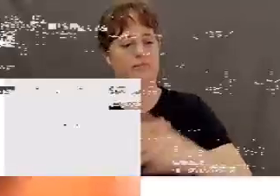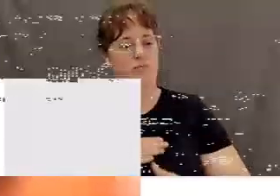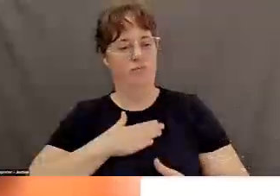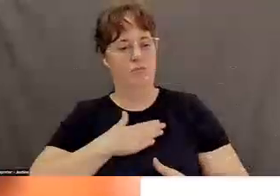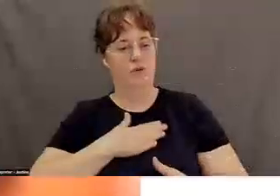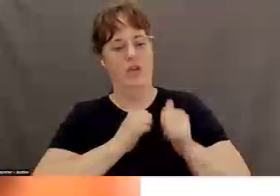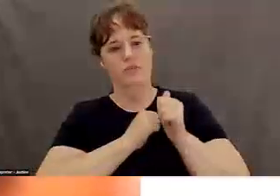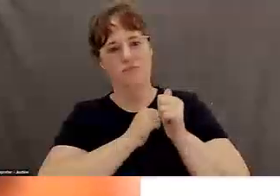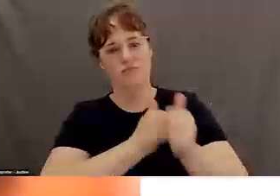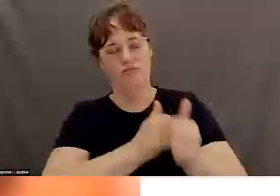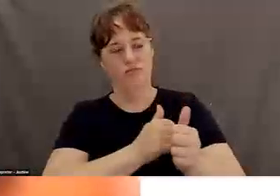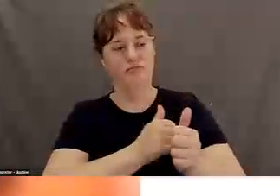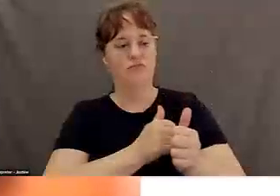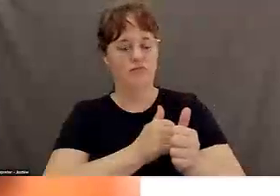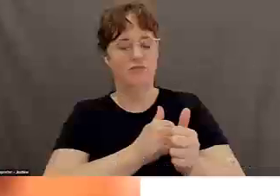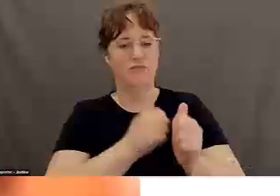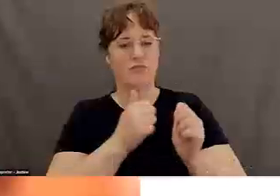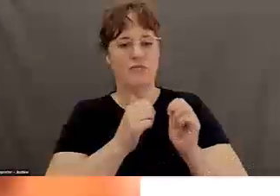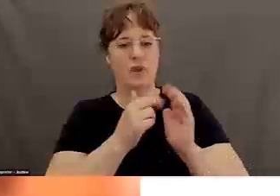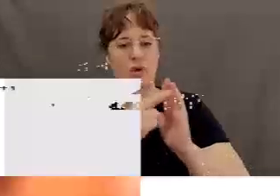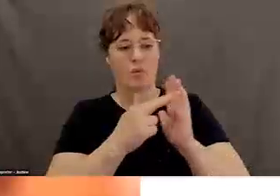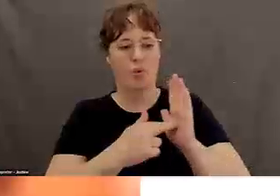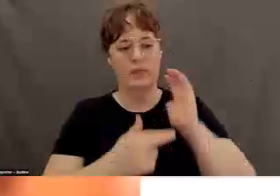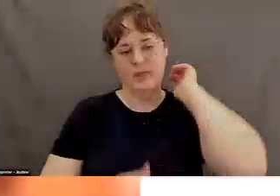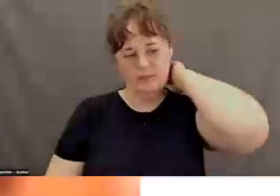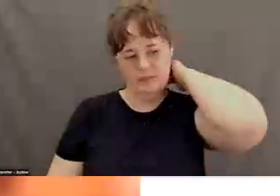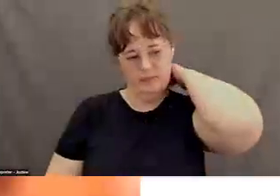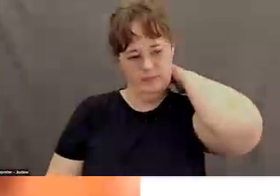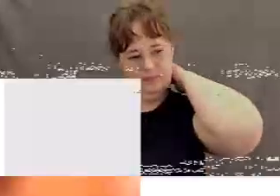Boardroom: We will now take comment from people here in the Ruth Fisher boardroom.